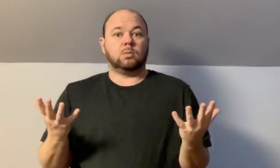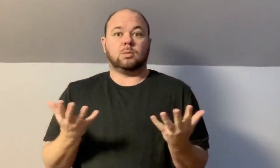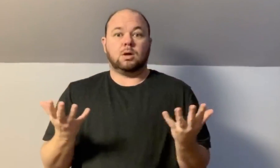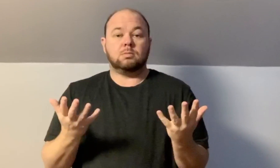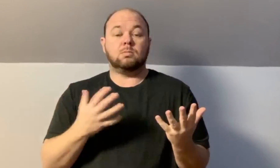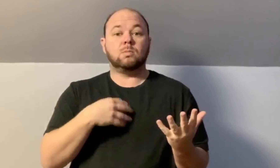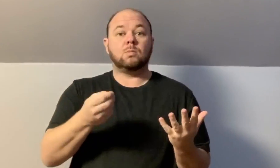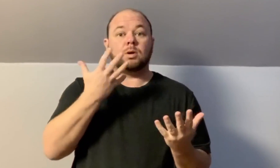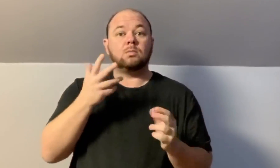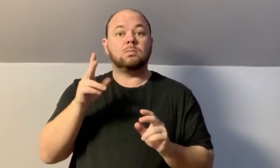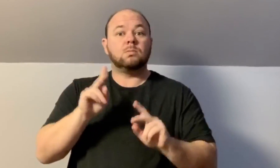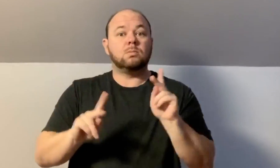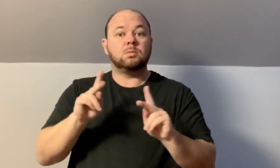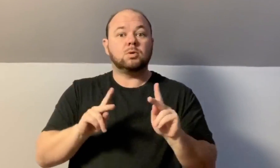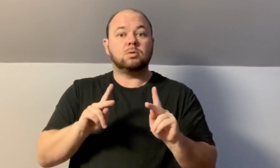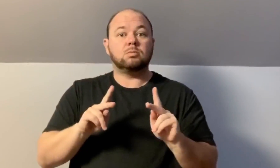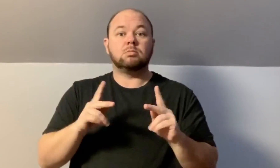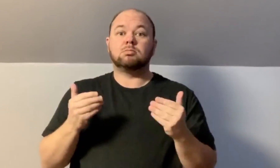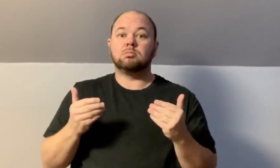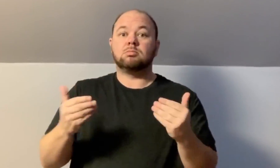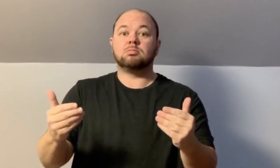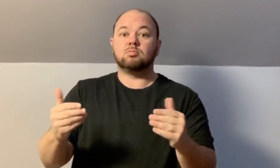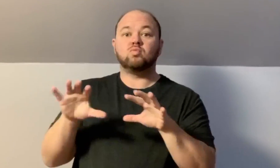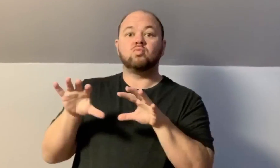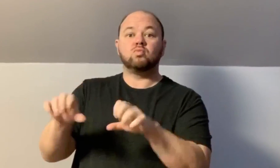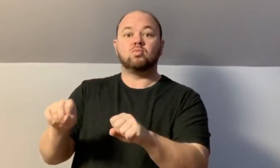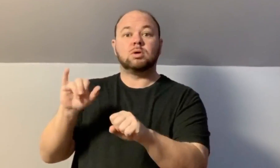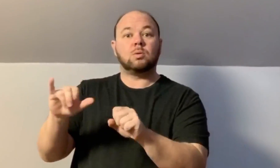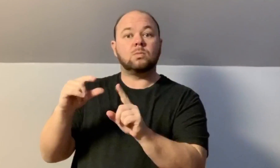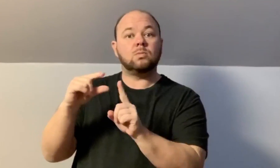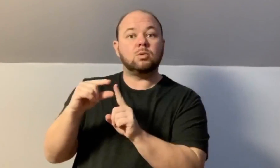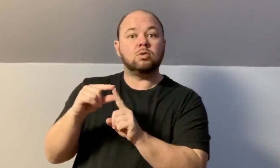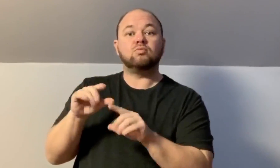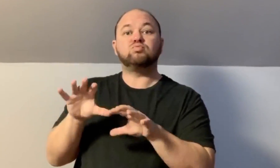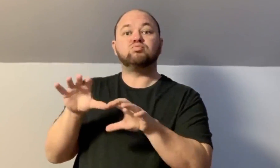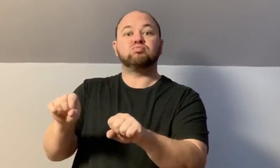I keep seeing White people lay claim to that term,